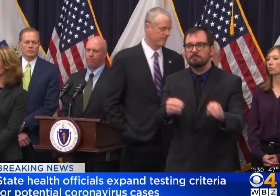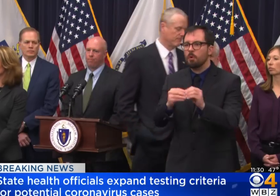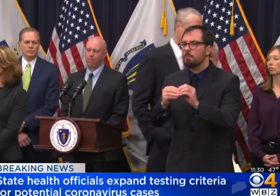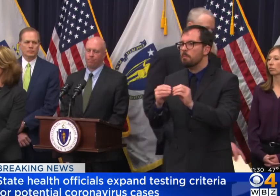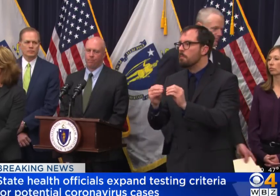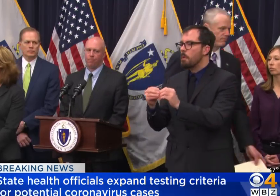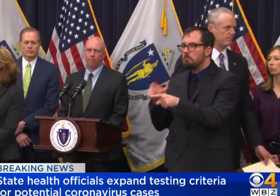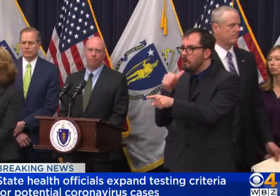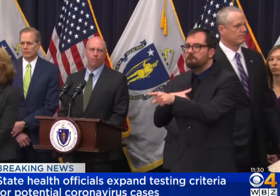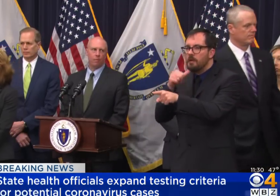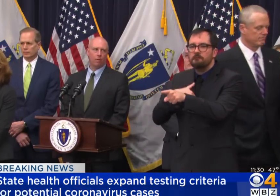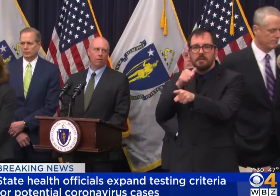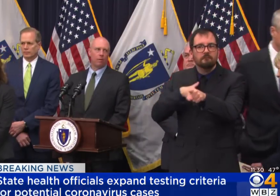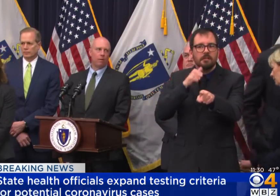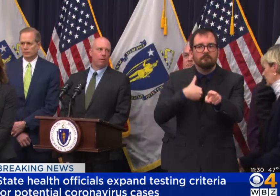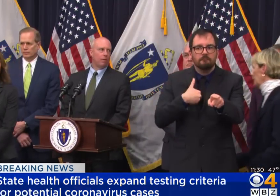I KNOW THE GUIDELINES INCLUDE CATEGORIES, THEY'RE KIND OF COMPLICATED.